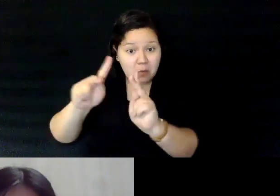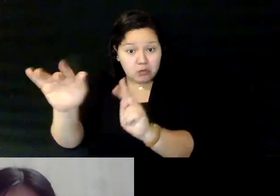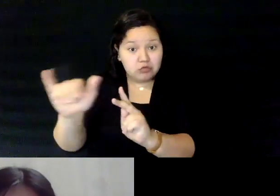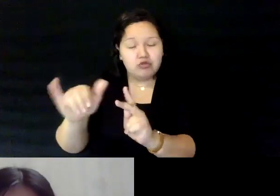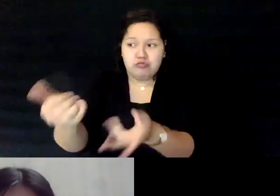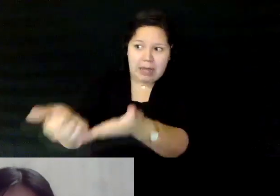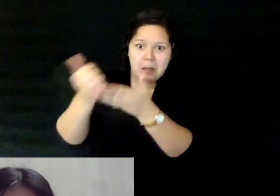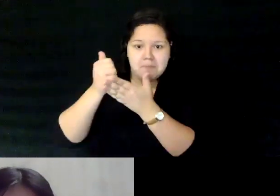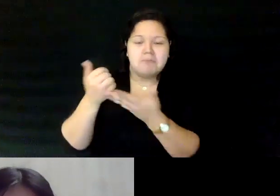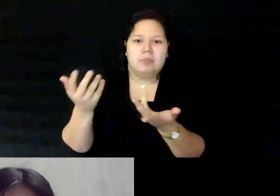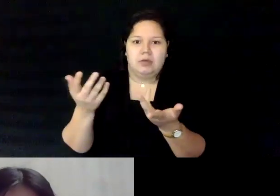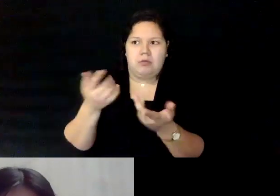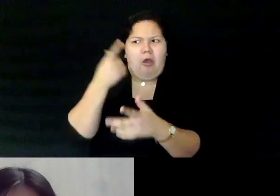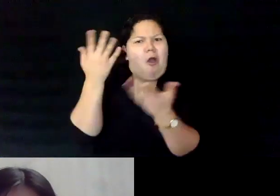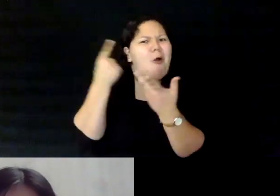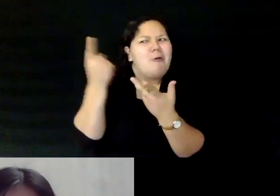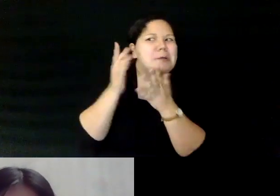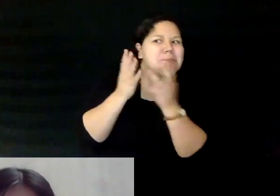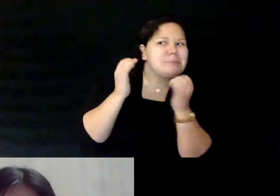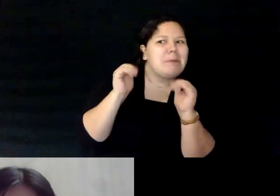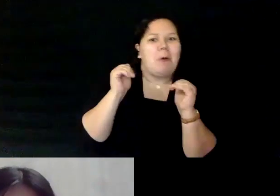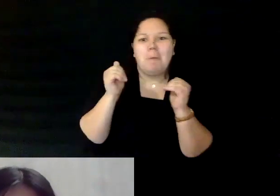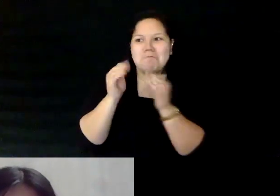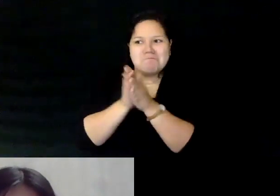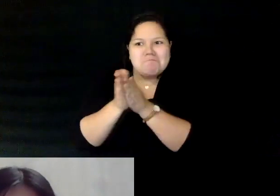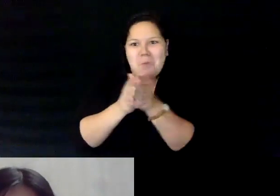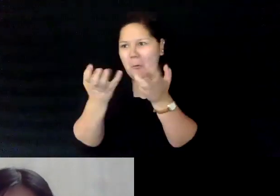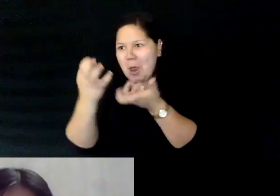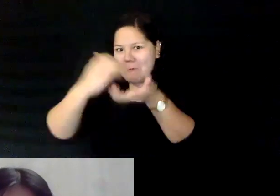we've always wanted to work with, but did not have the time or did not have the resources